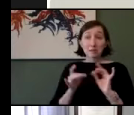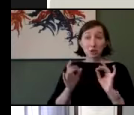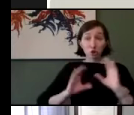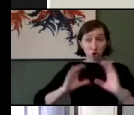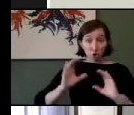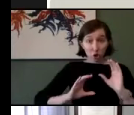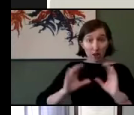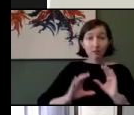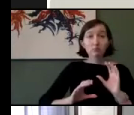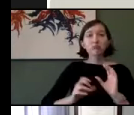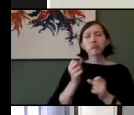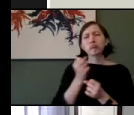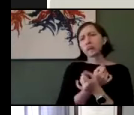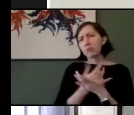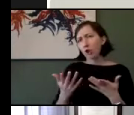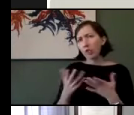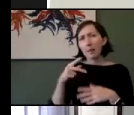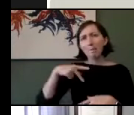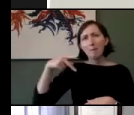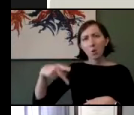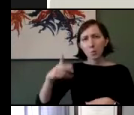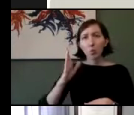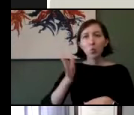and the accessible PowerPoint on our website.